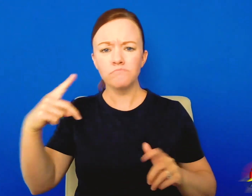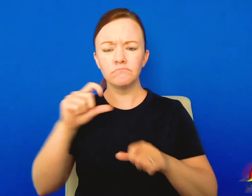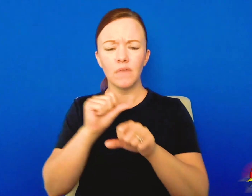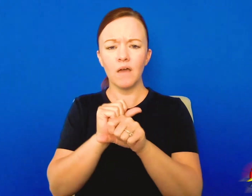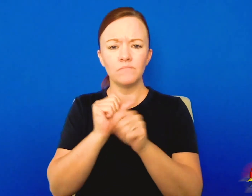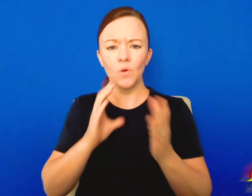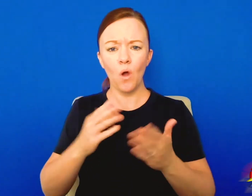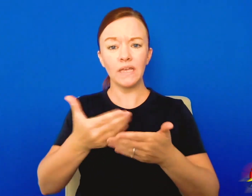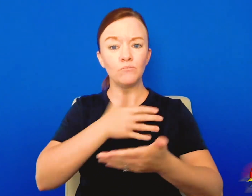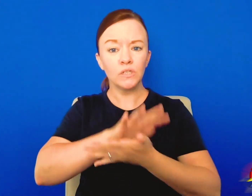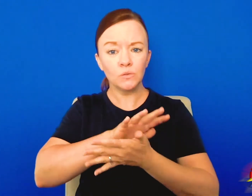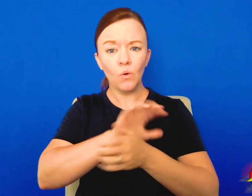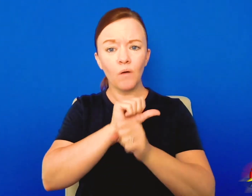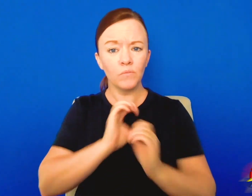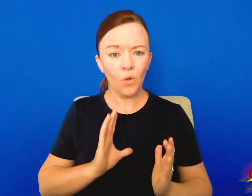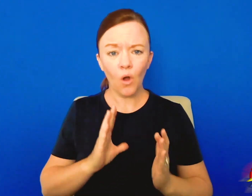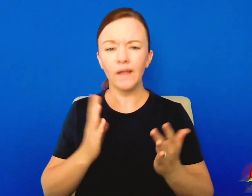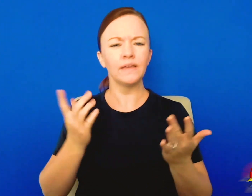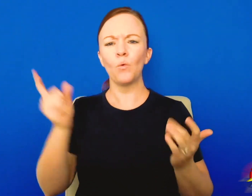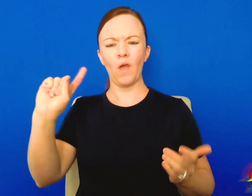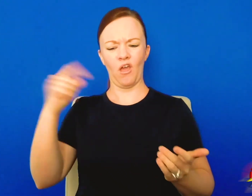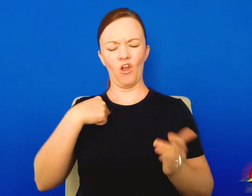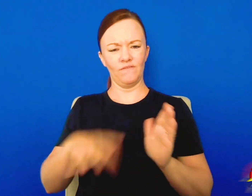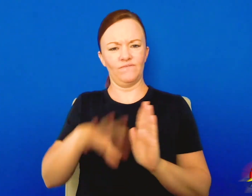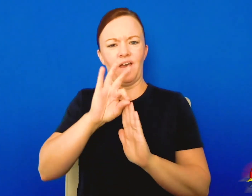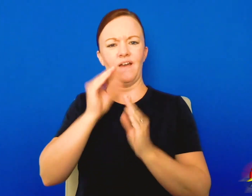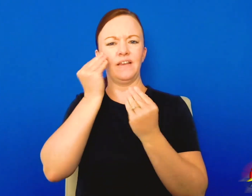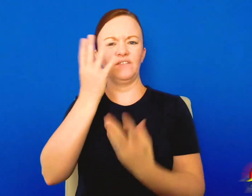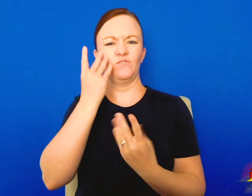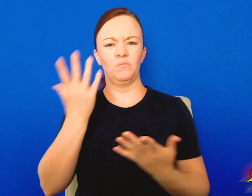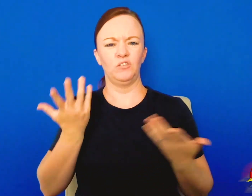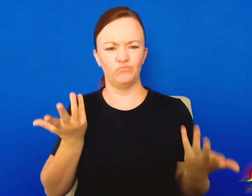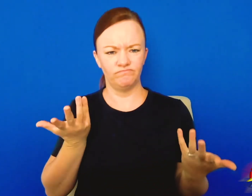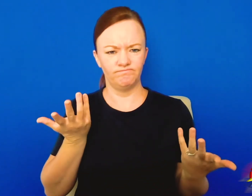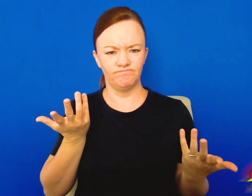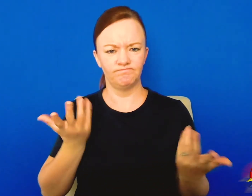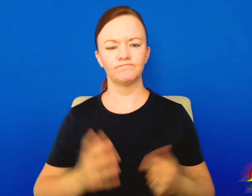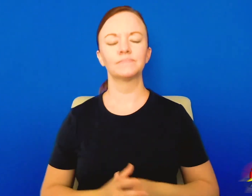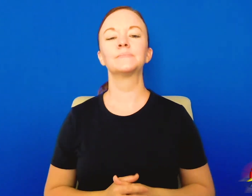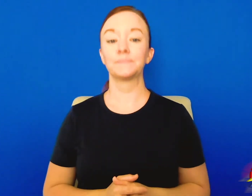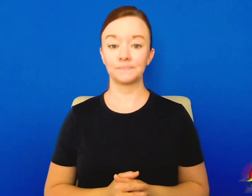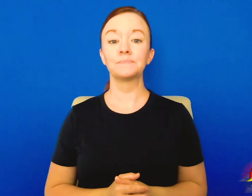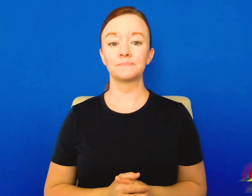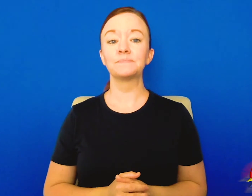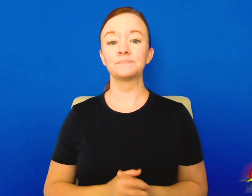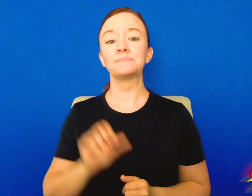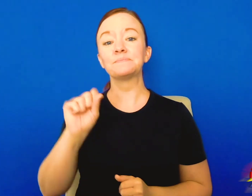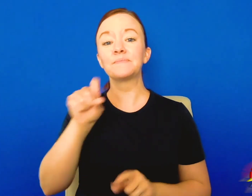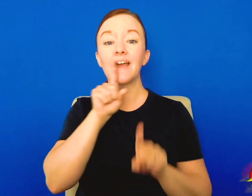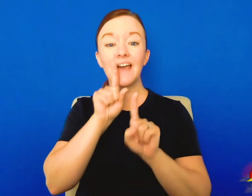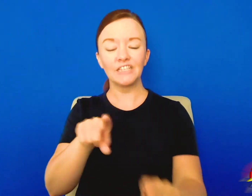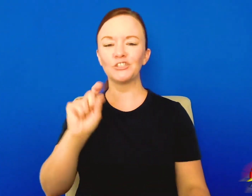OR AN ASDB SCHOOL STAFF MEMBER TO KNOW ABOUT PROCEDURE CHANGES, POLICIES AND PRACTICES?